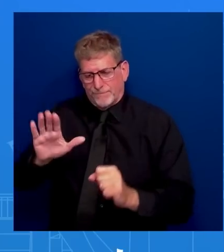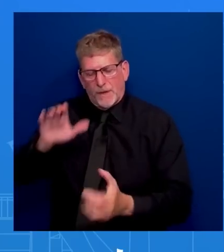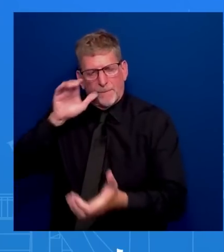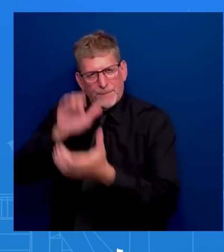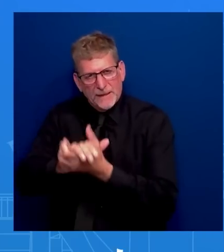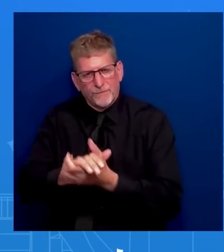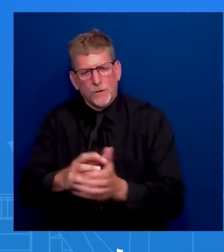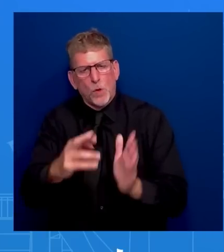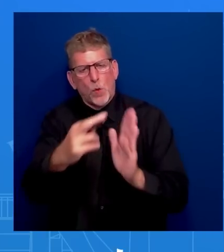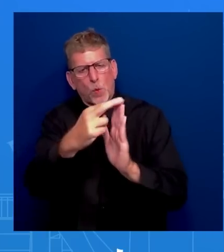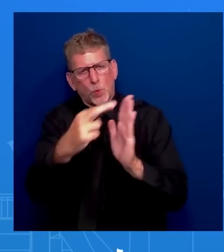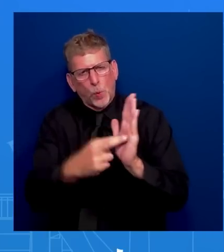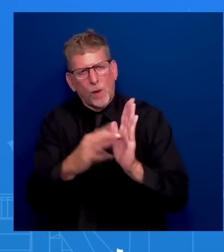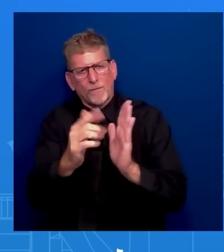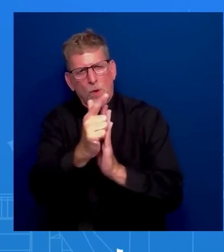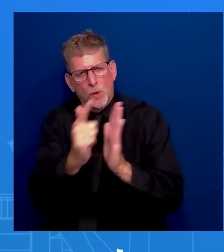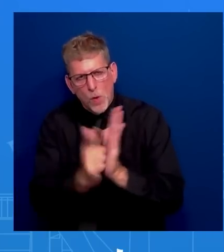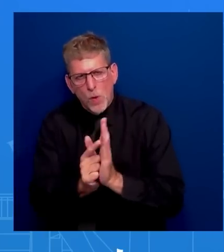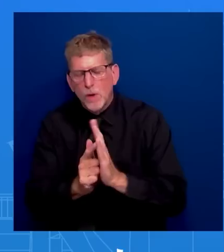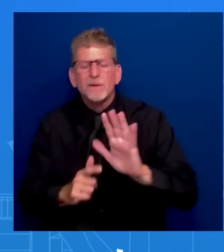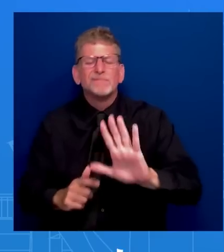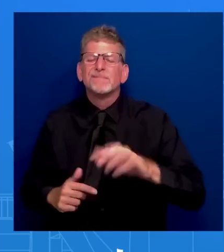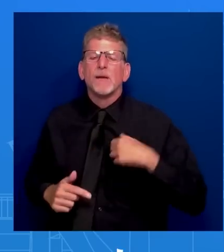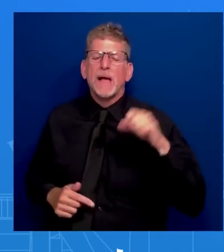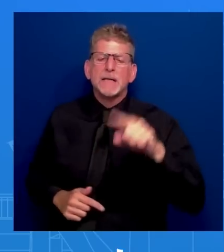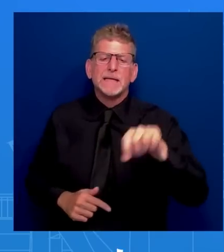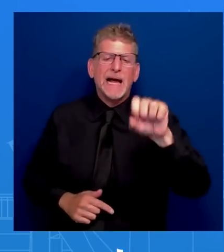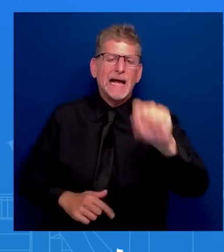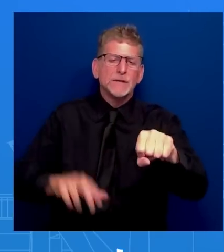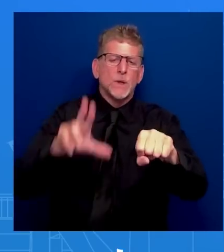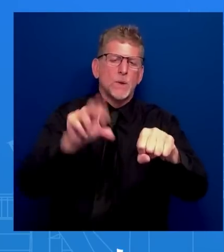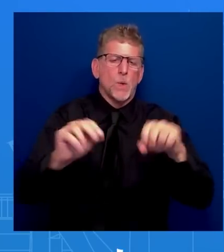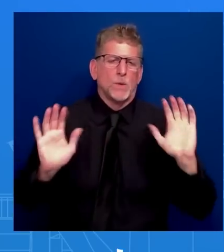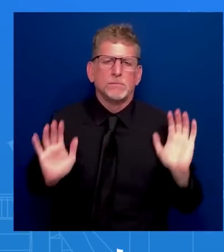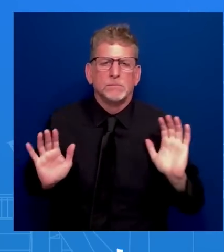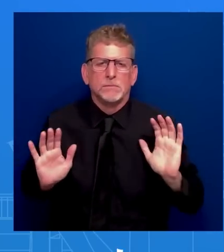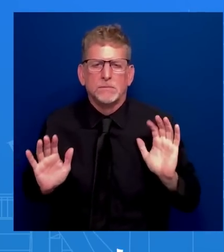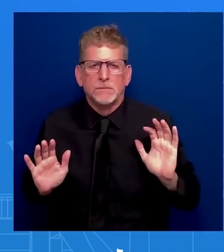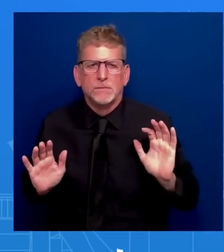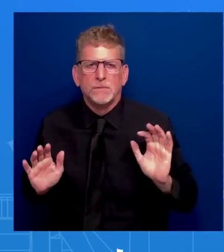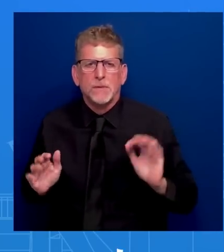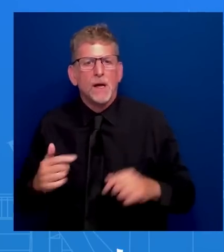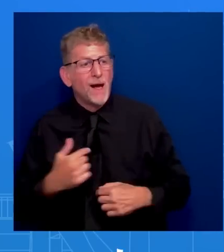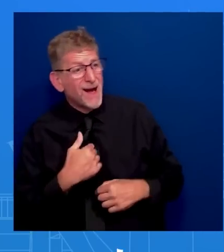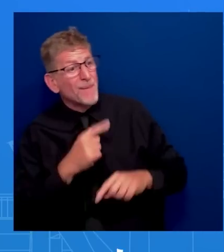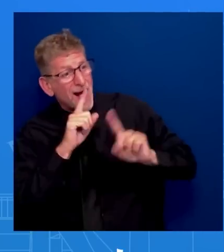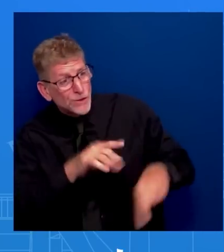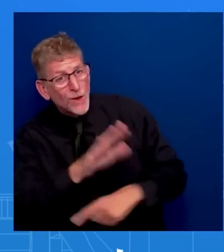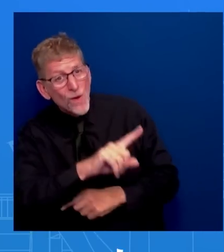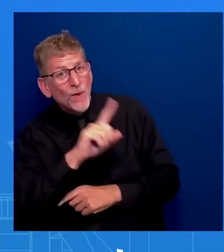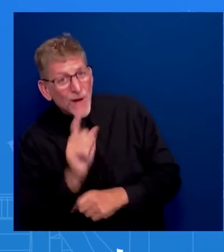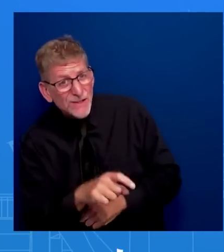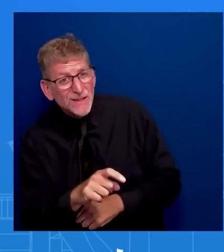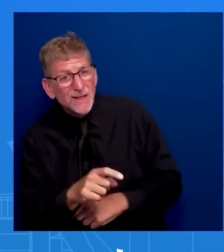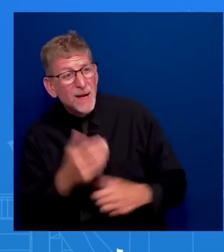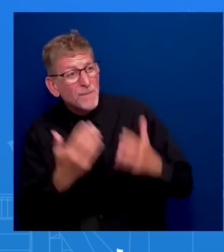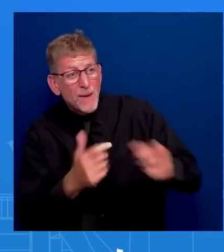I'm answering the question. You may not like it, but I'm answering the question. The Press: I'm just -- >> Ms. Jean-Pierre: And I'm s- no. No. I'm answering the question, and -- The Press: I'm just trying to figure out what's happening --